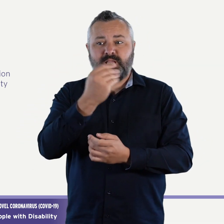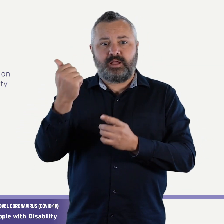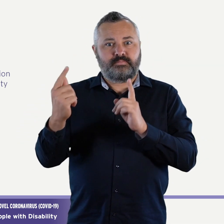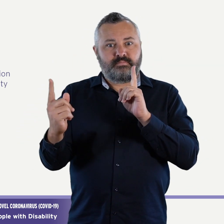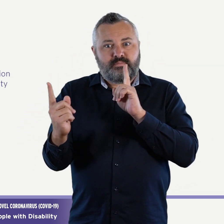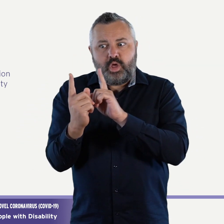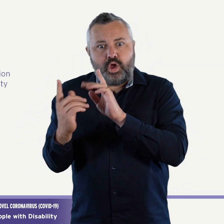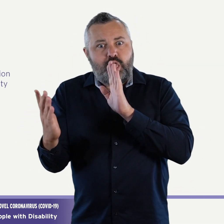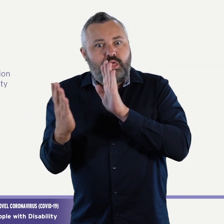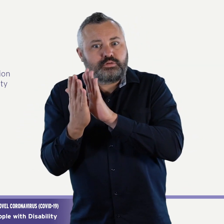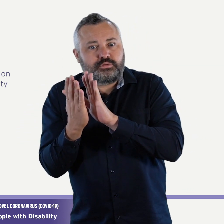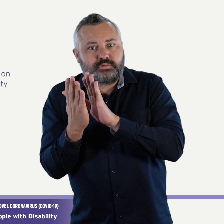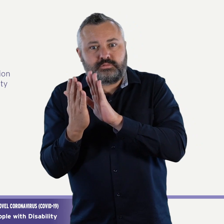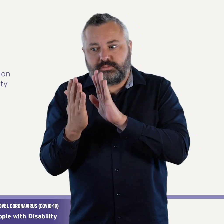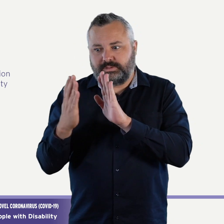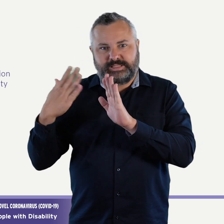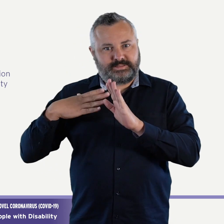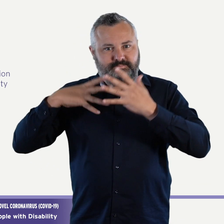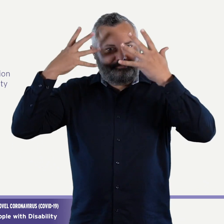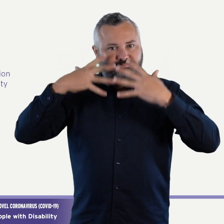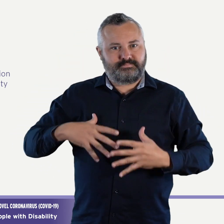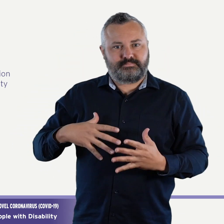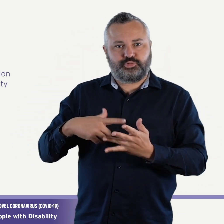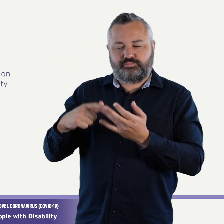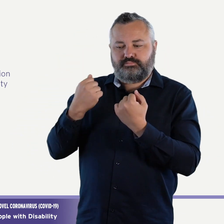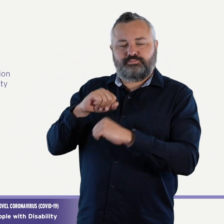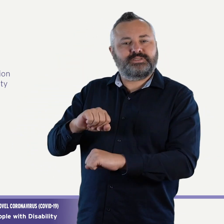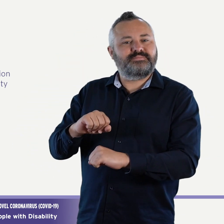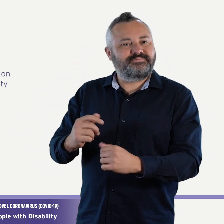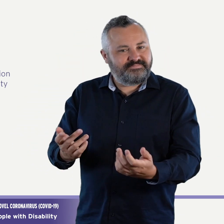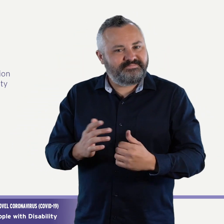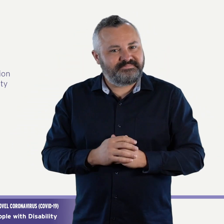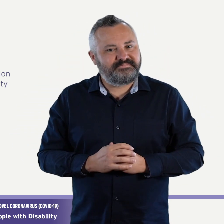To enable access to PPE for people who receive supports which involve significant and close physical contact.